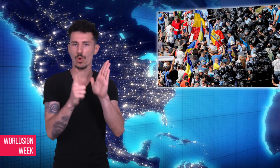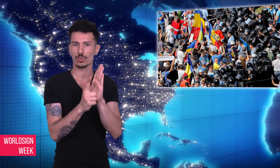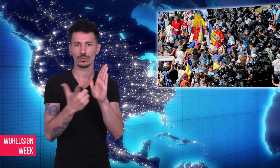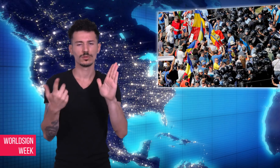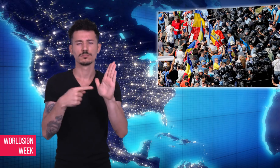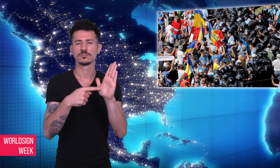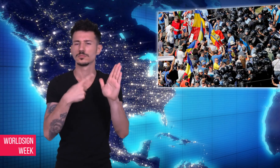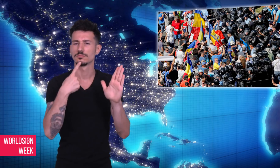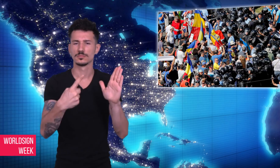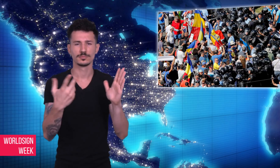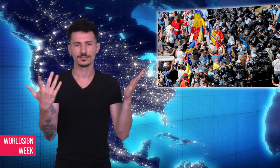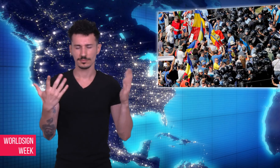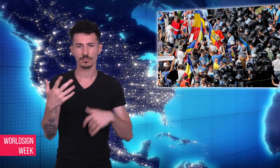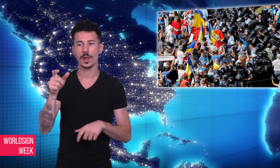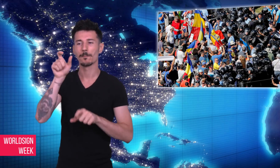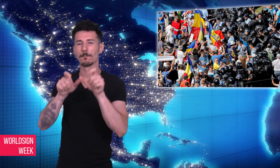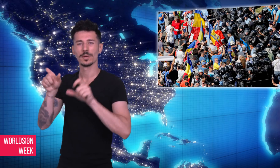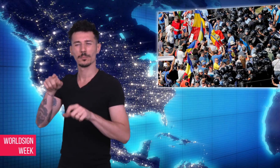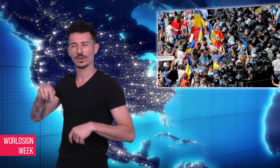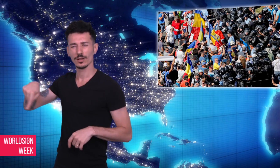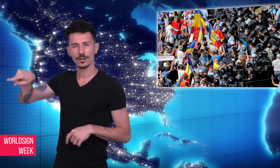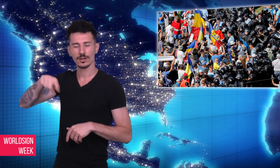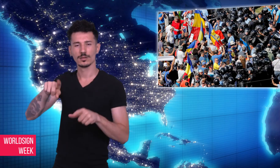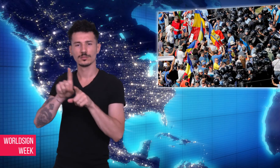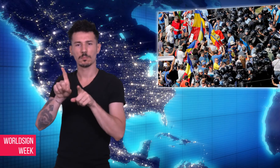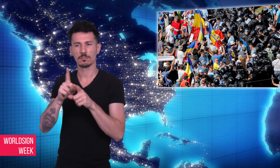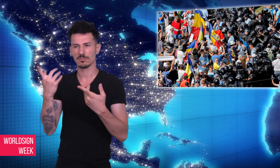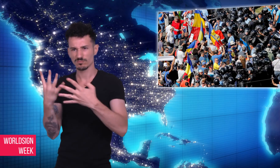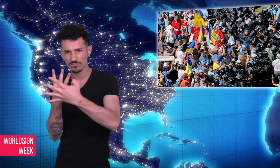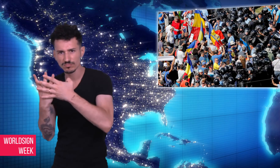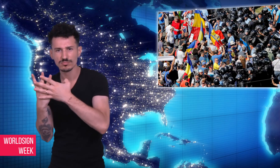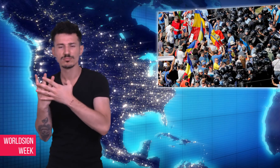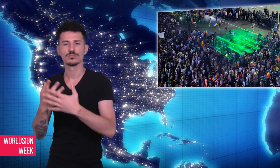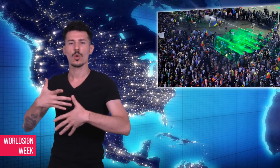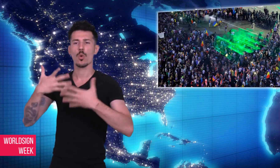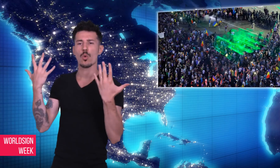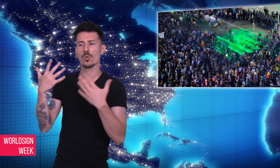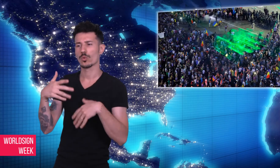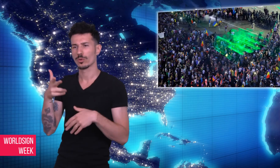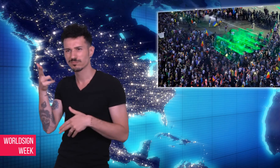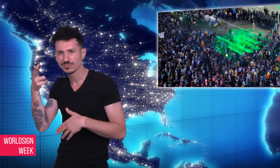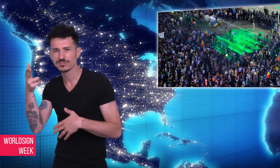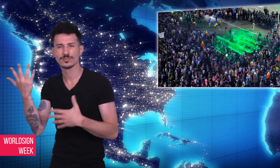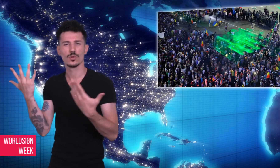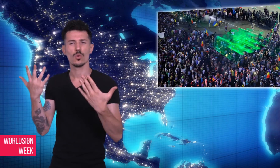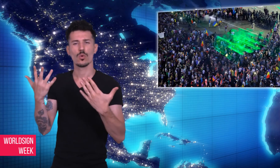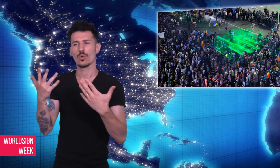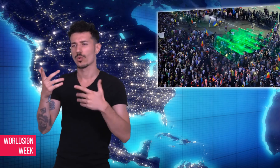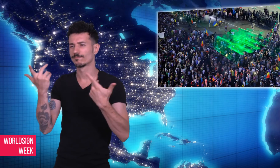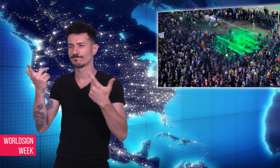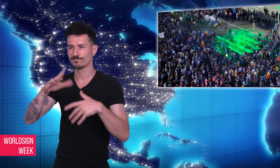of citizens have signed a petition for a new law to ban people indicted on